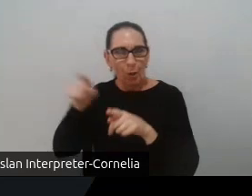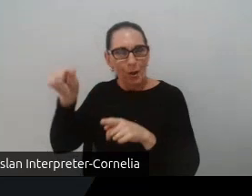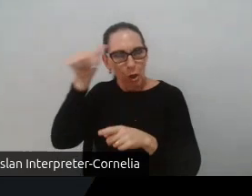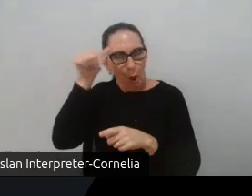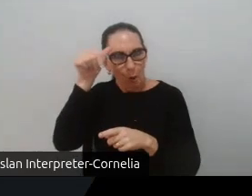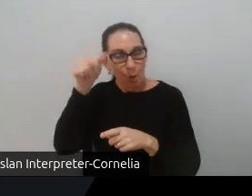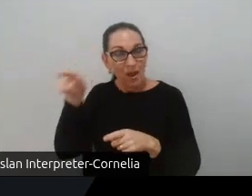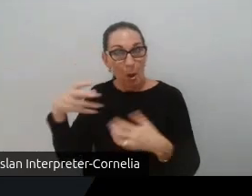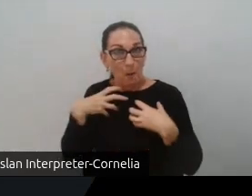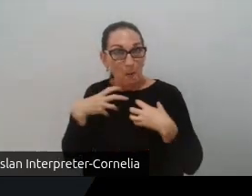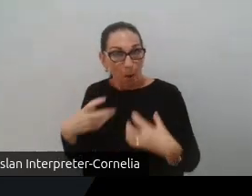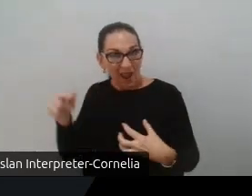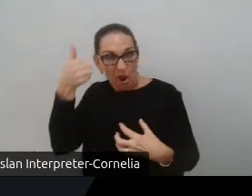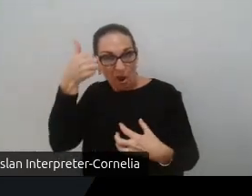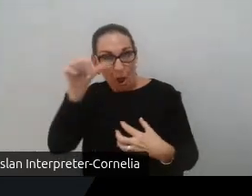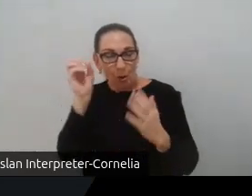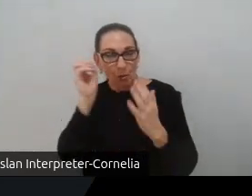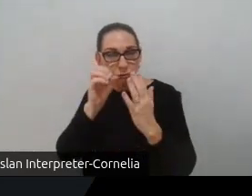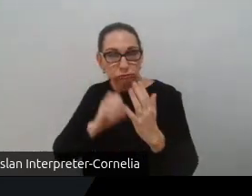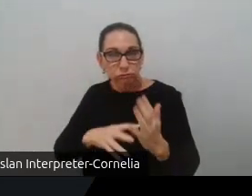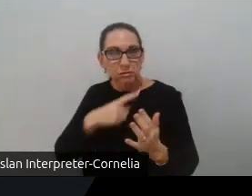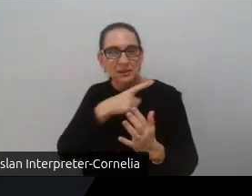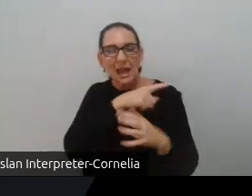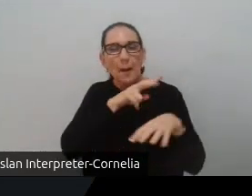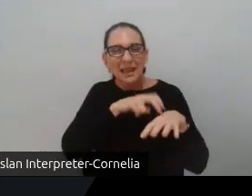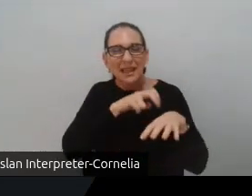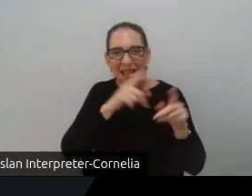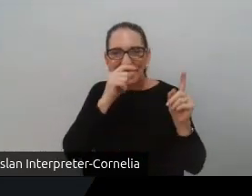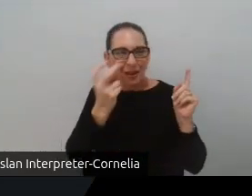But the police and the courts will have ways of finding who that person is, especially if there's